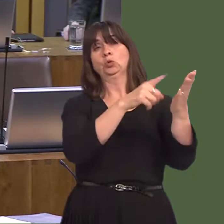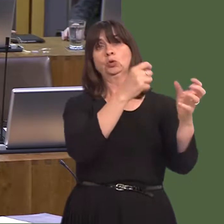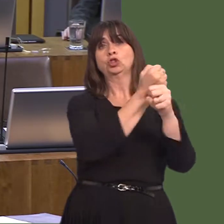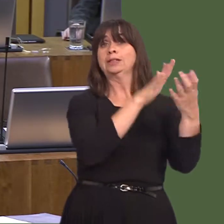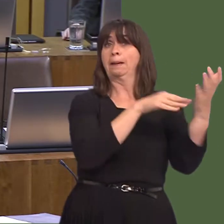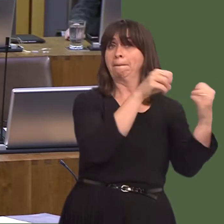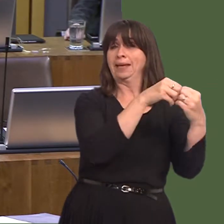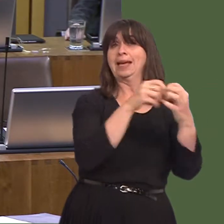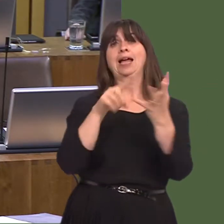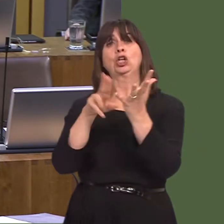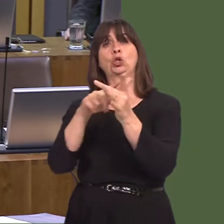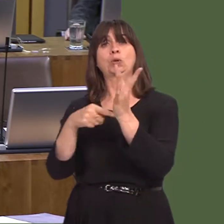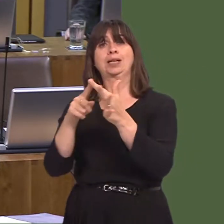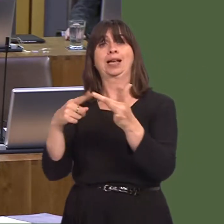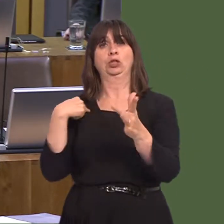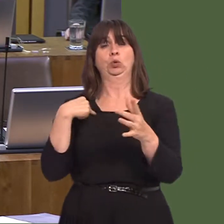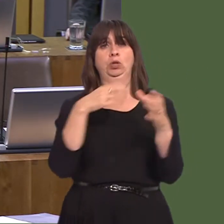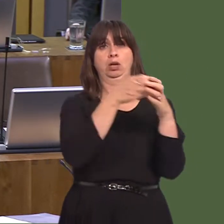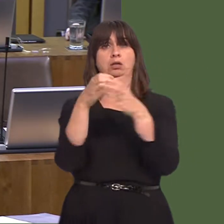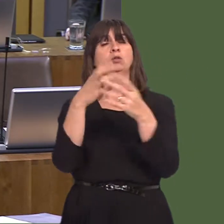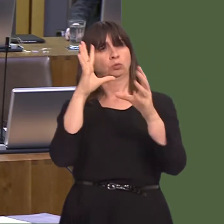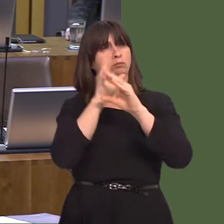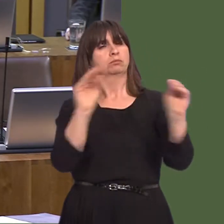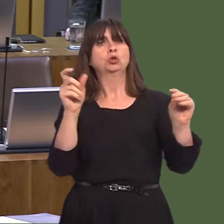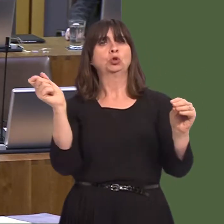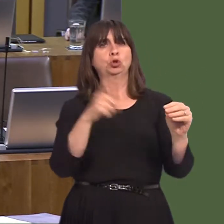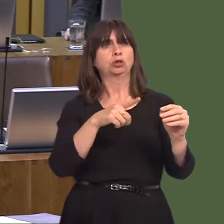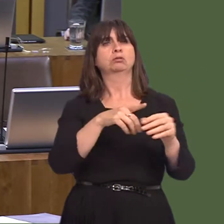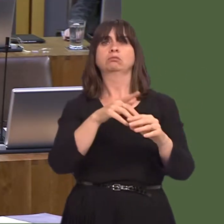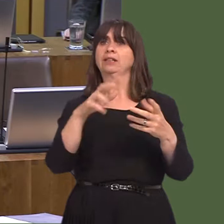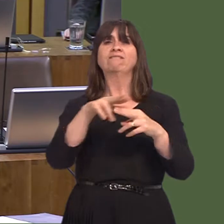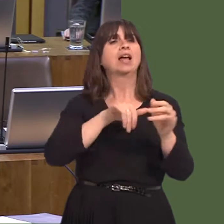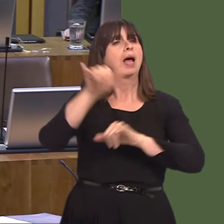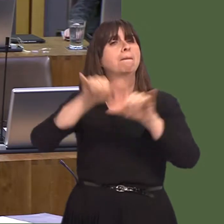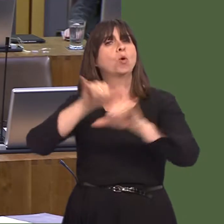the real living wage will be paid as a minimum to all directly employed airport staff by April 2020.